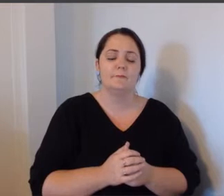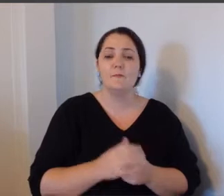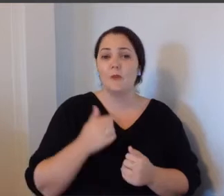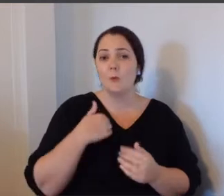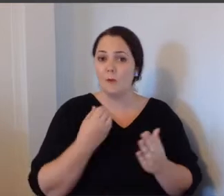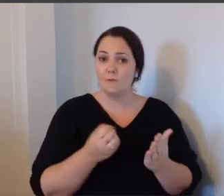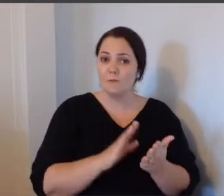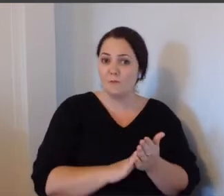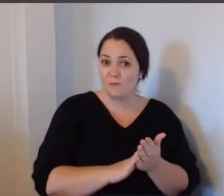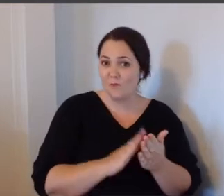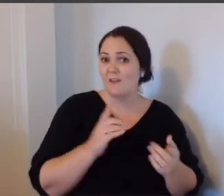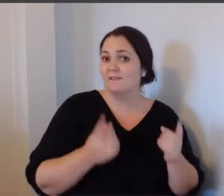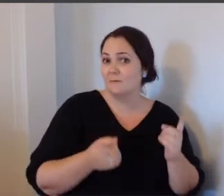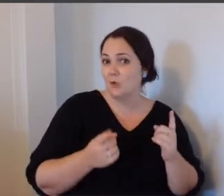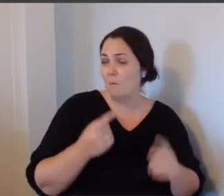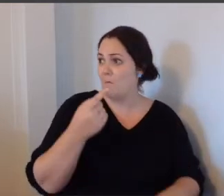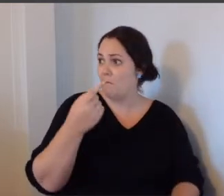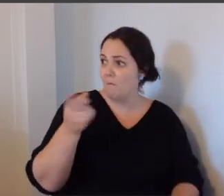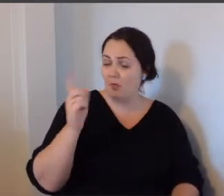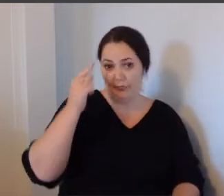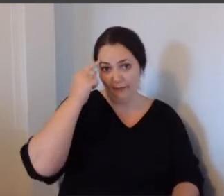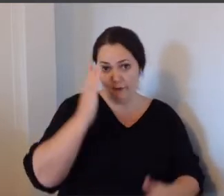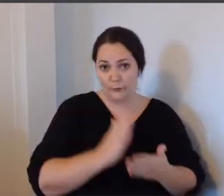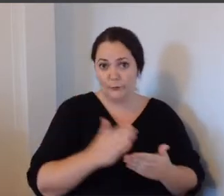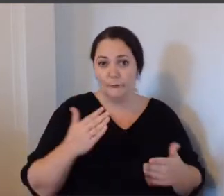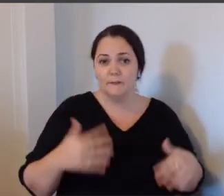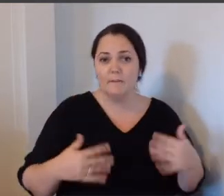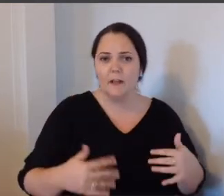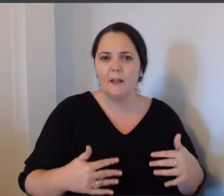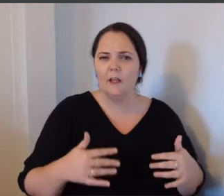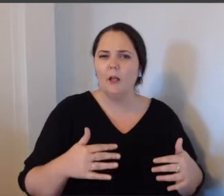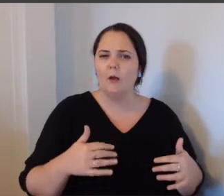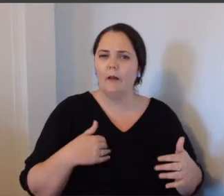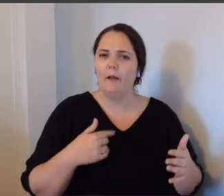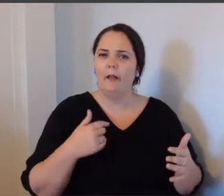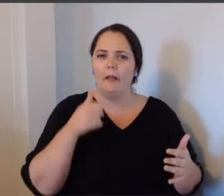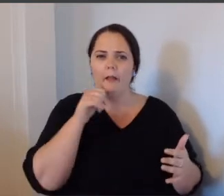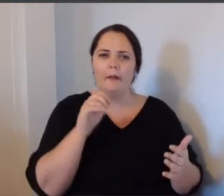interest in the visual arts. We are genuinely curious about artists lives and what makes artists